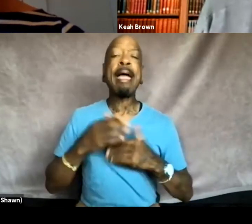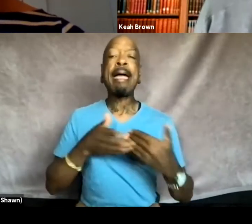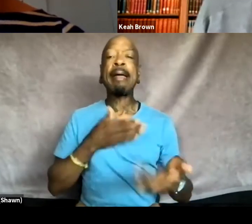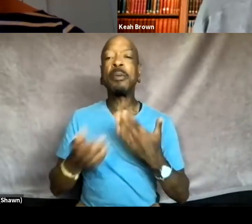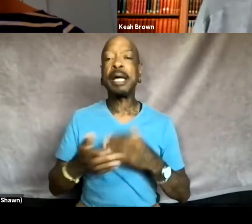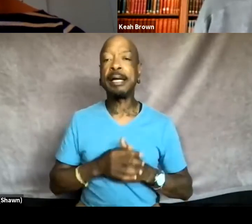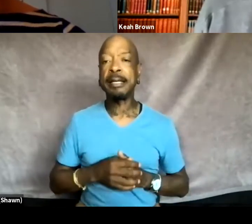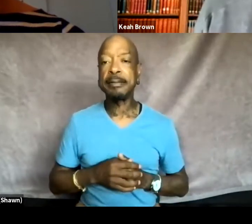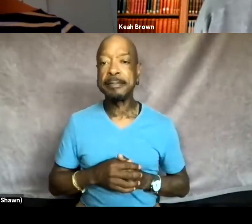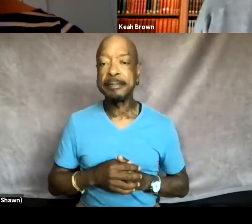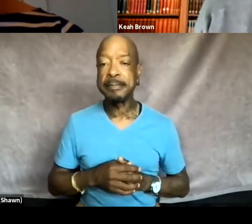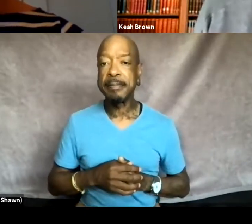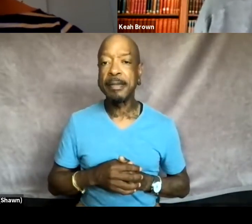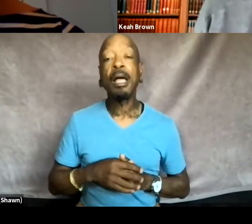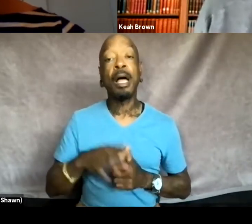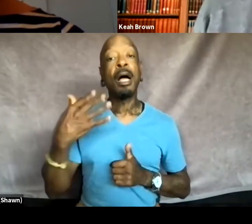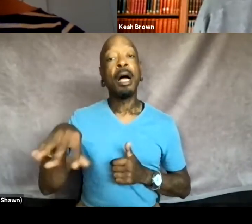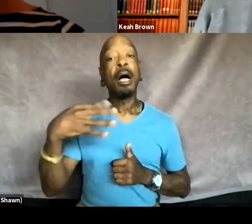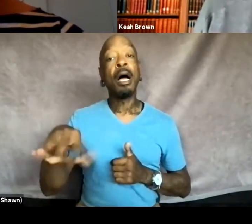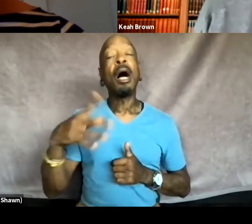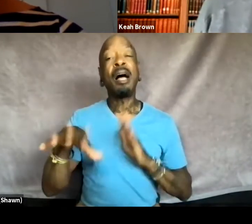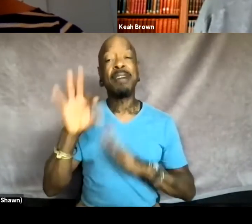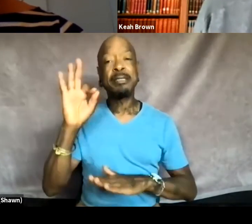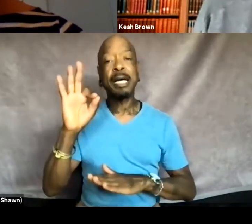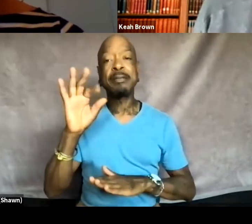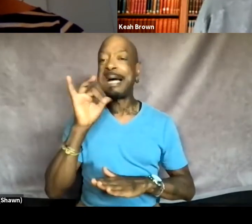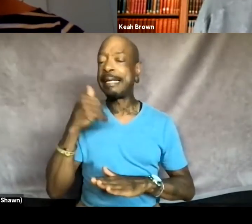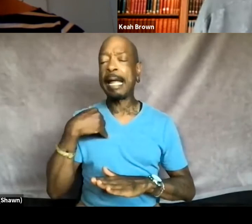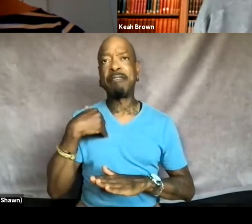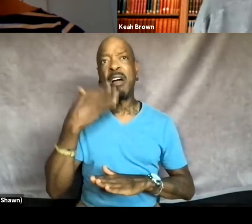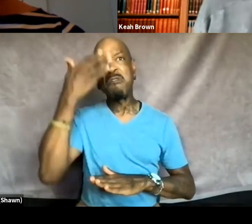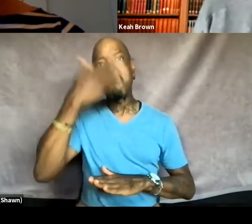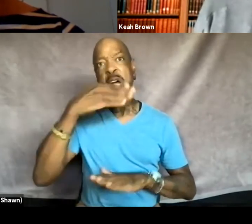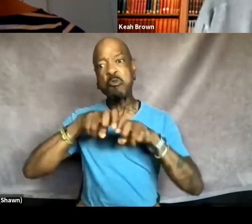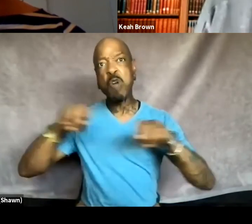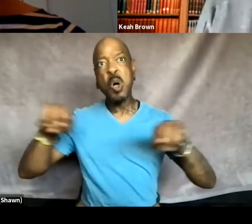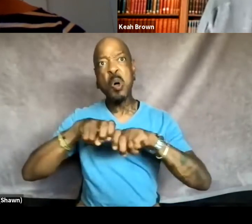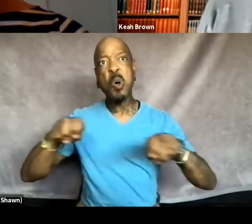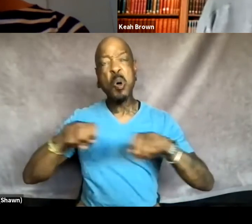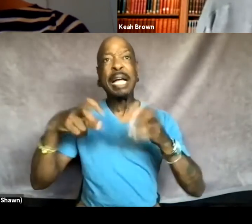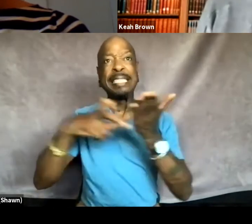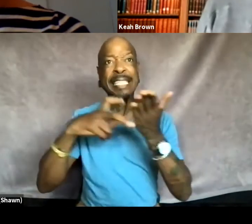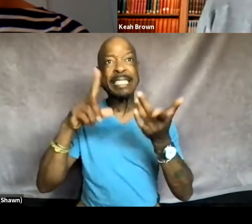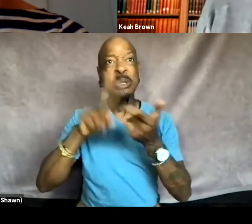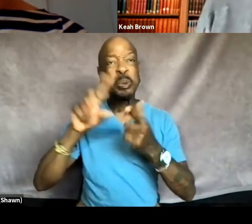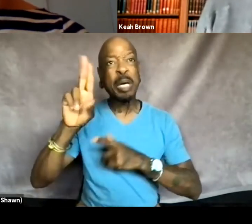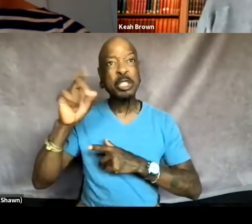sick to find out, but I didn't have. Keah Brown: front row tickets to this also shows, and my dream is that front row seat